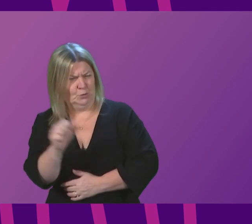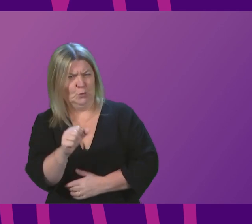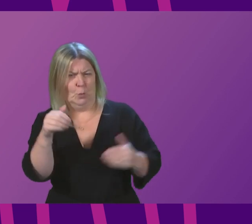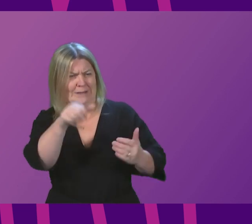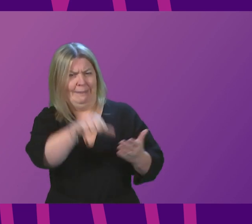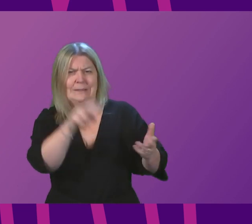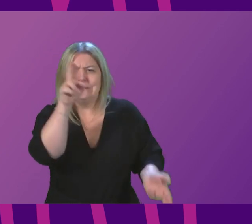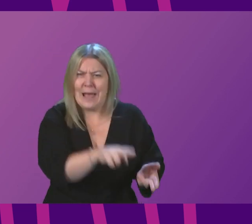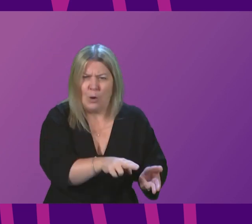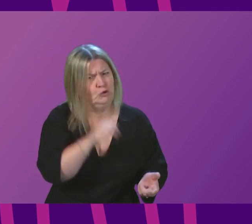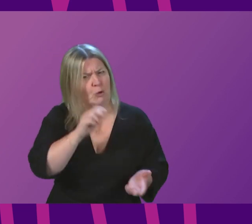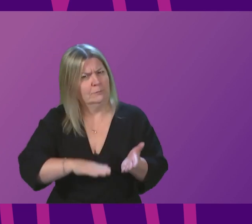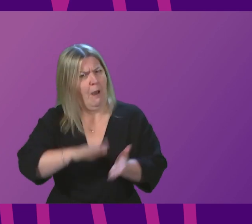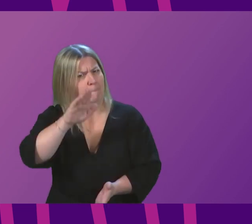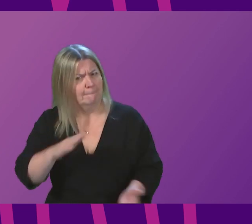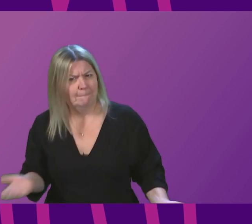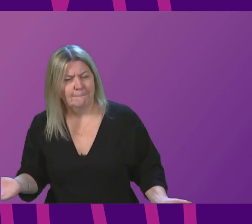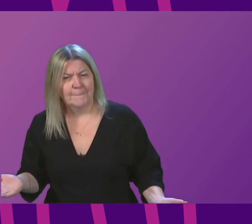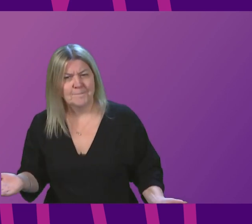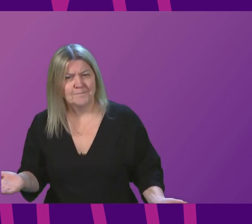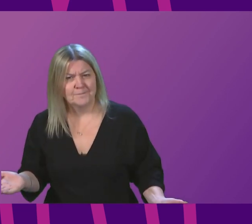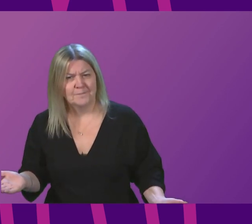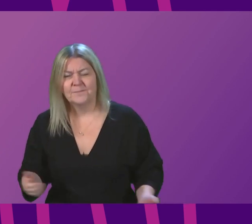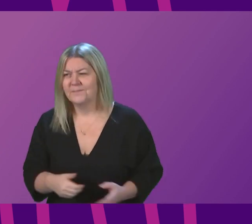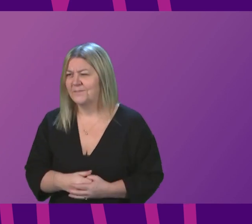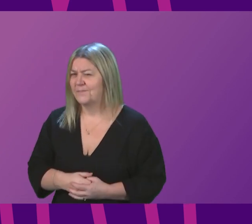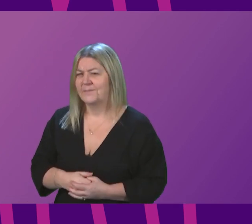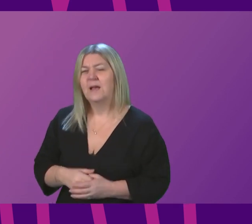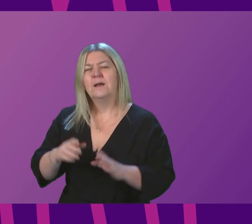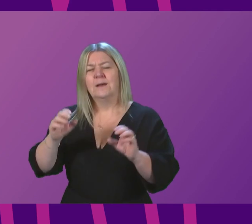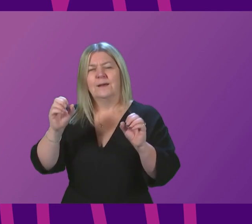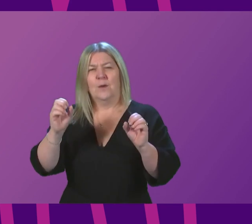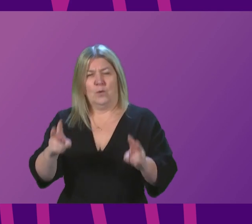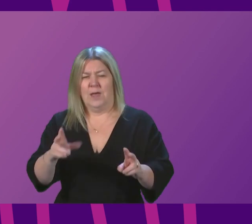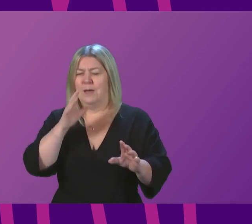First—and I say this not to be pedantic, but because it is a really important part